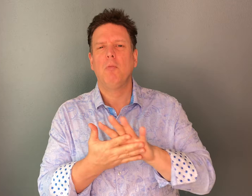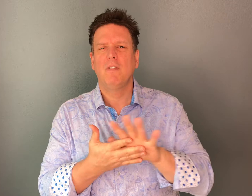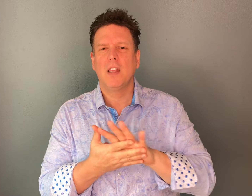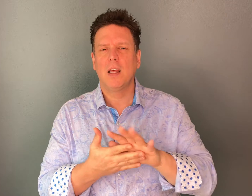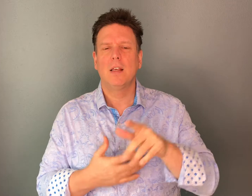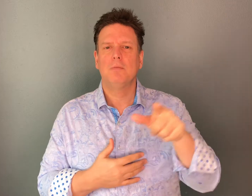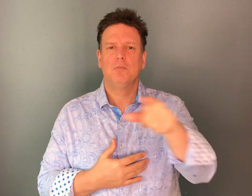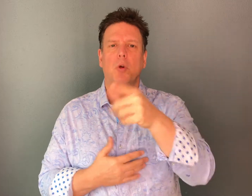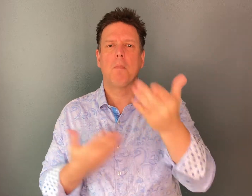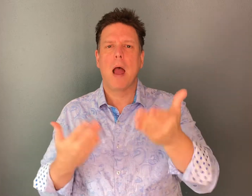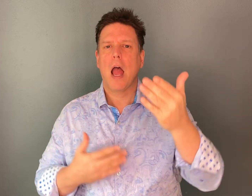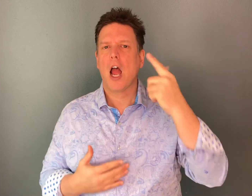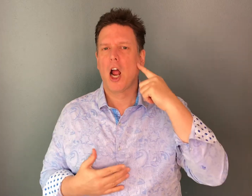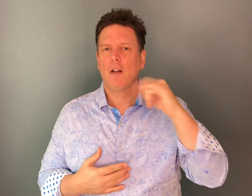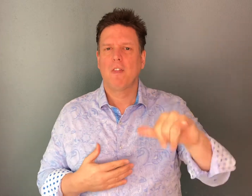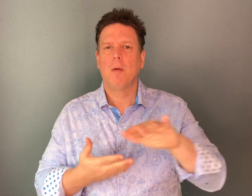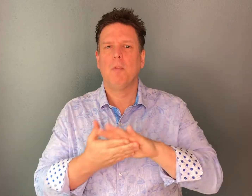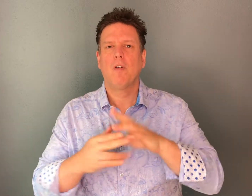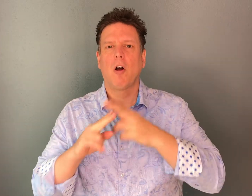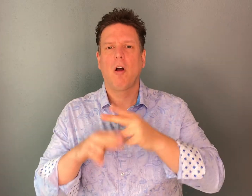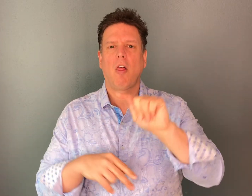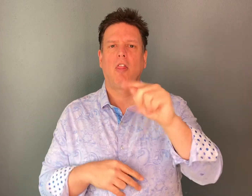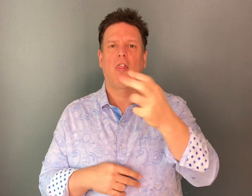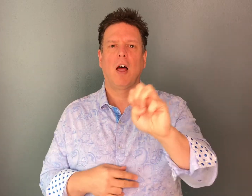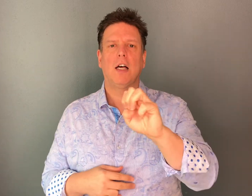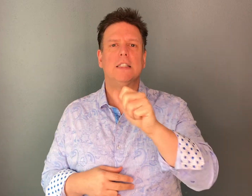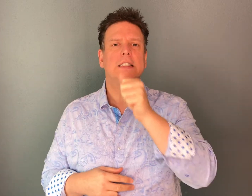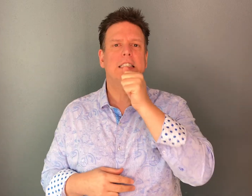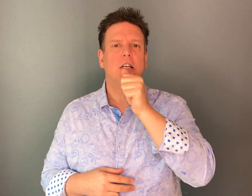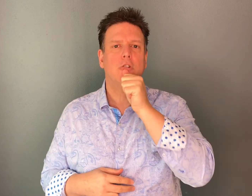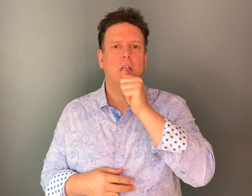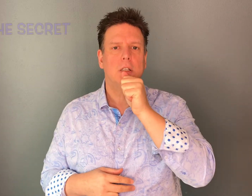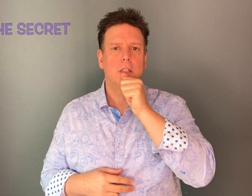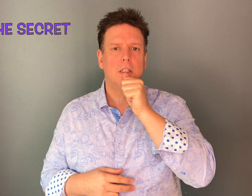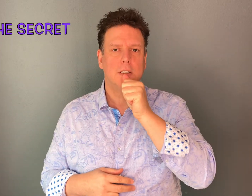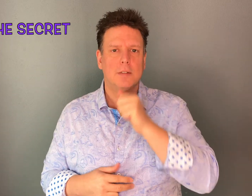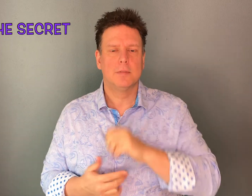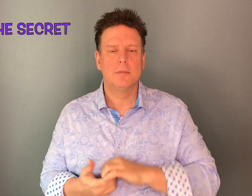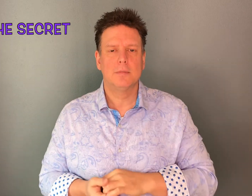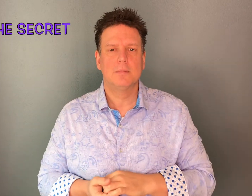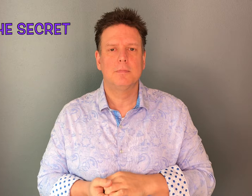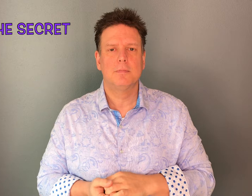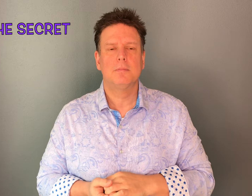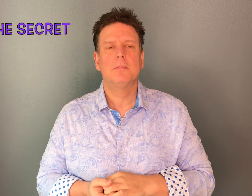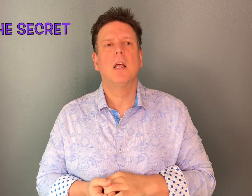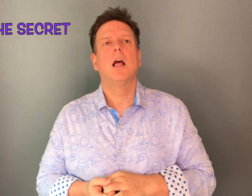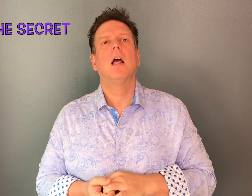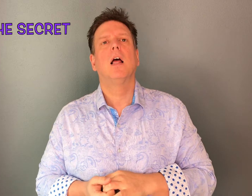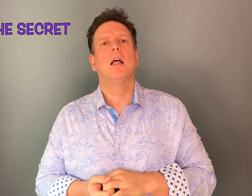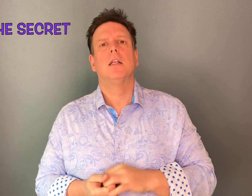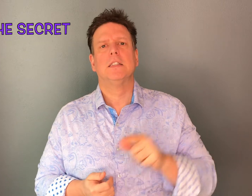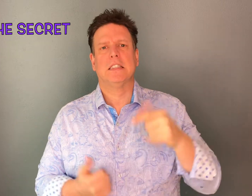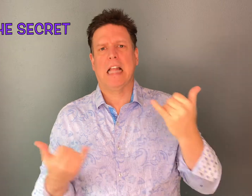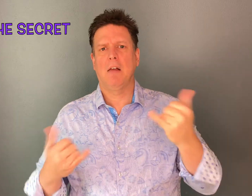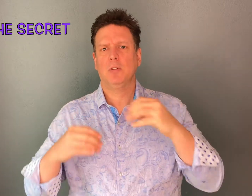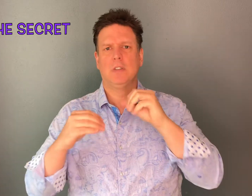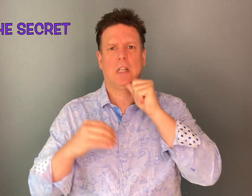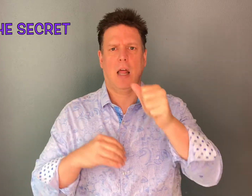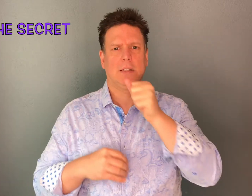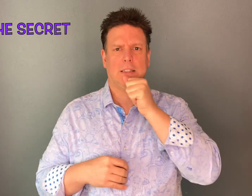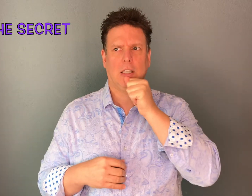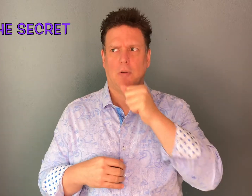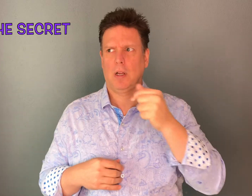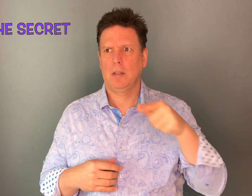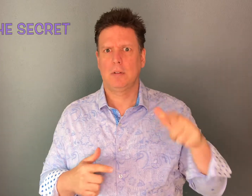by seeing a movie called The Secret. You may have heard of it. Now it's not a